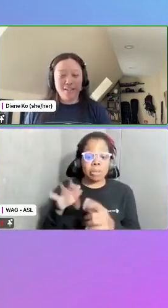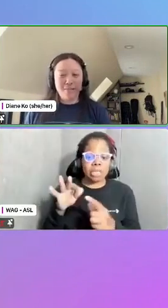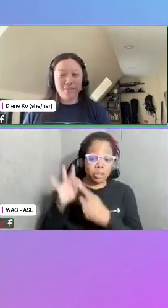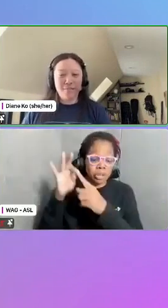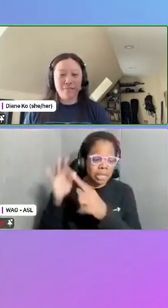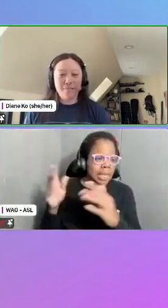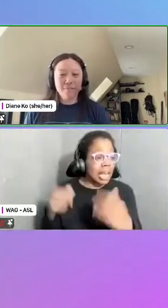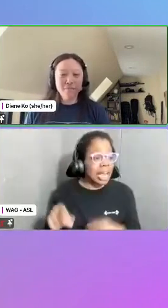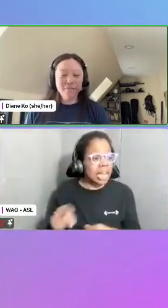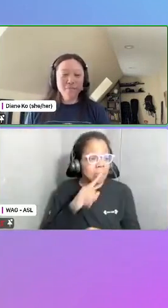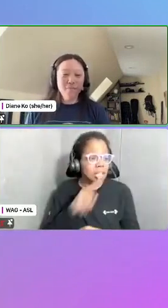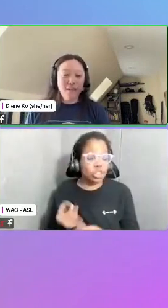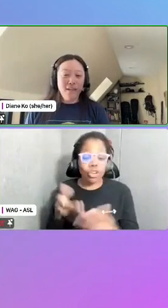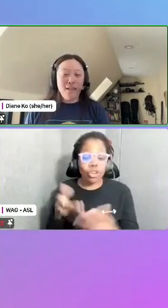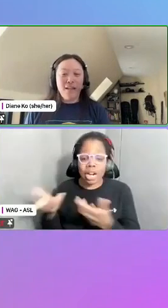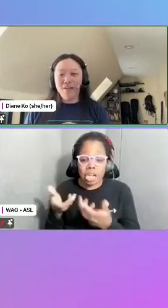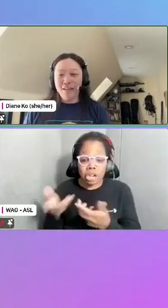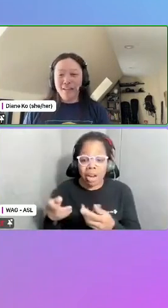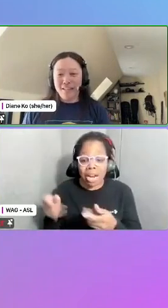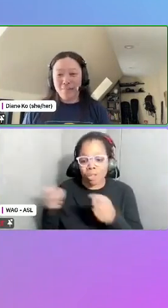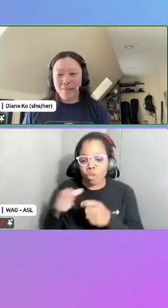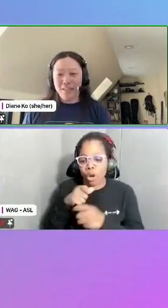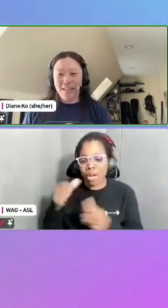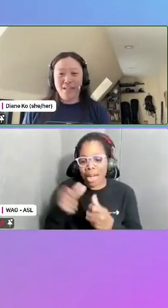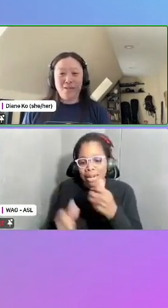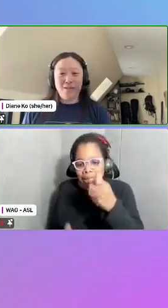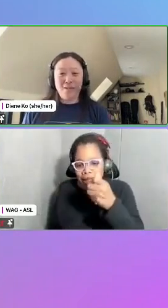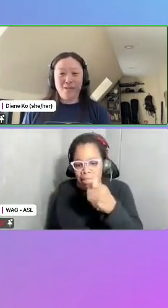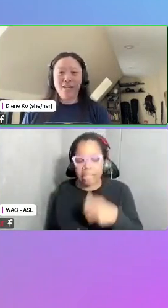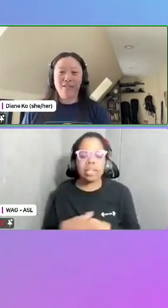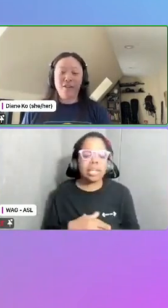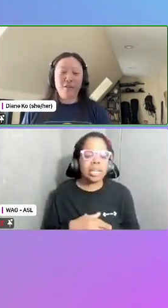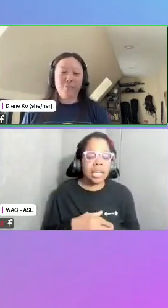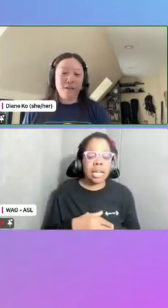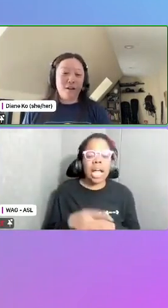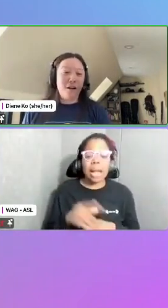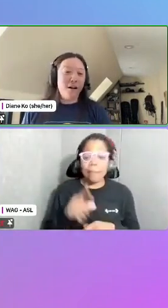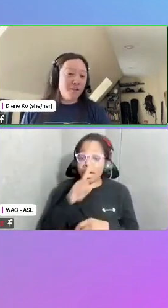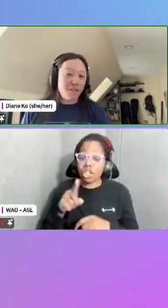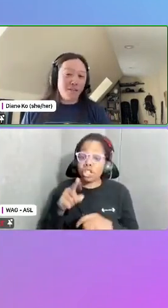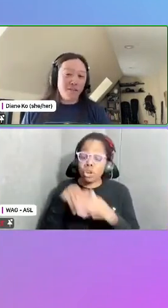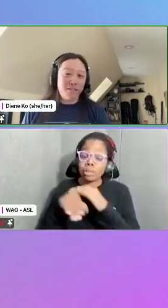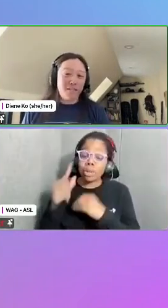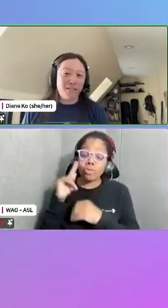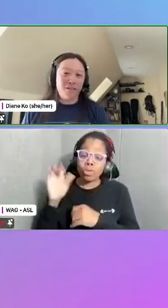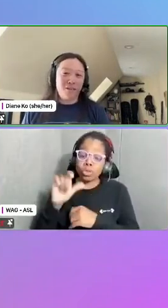great features that you can make use of in React that can make scaled accessibility